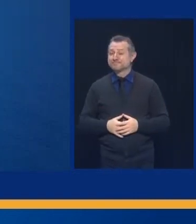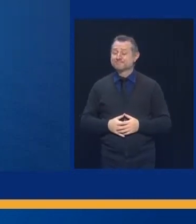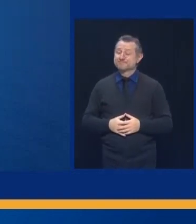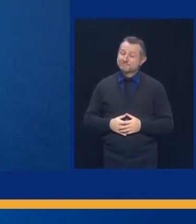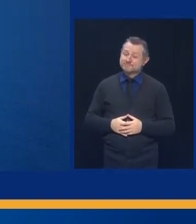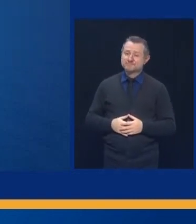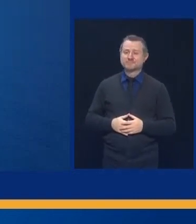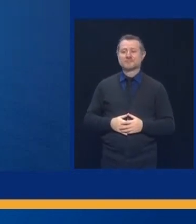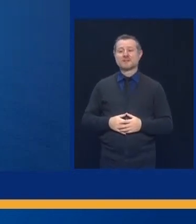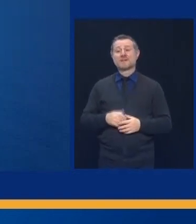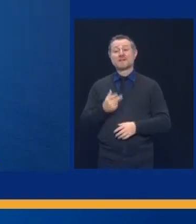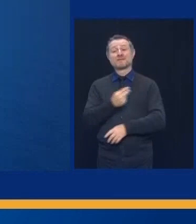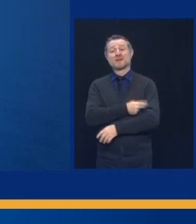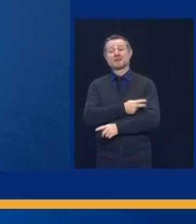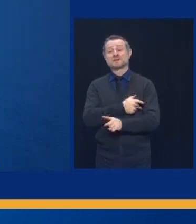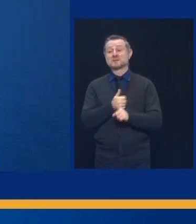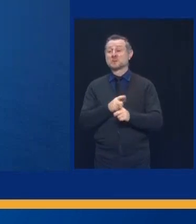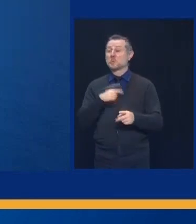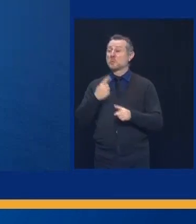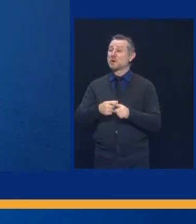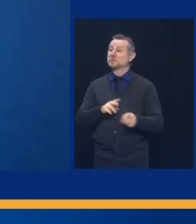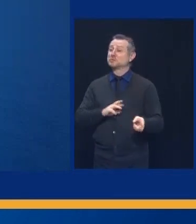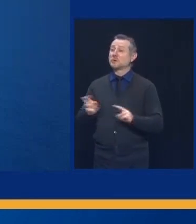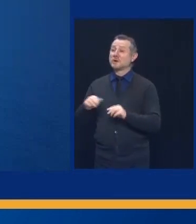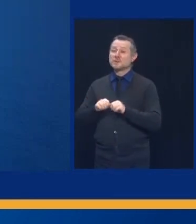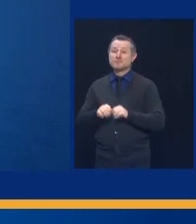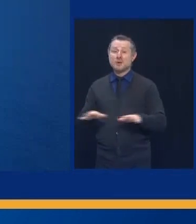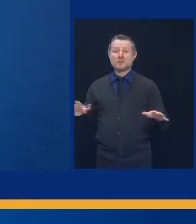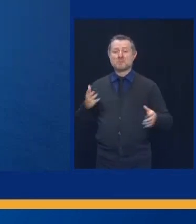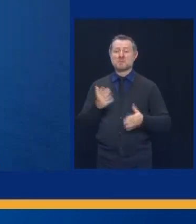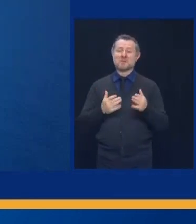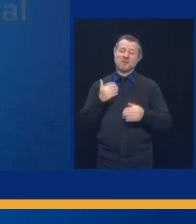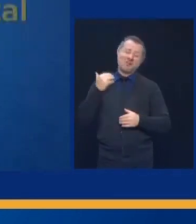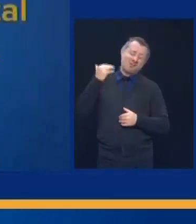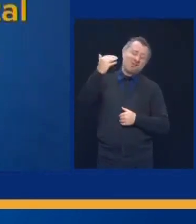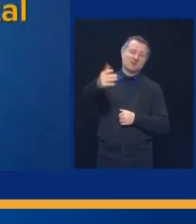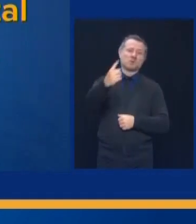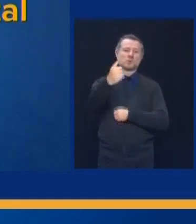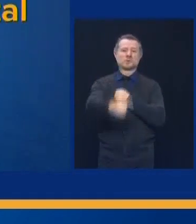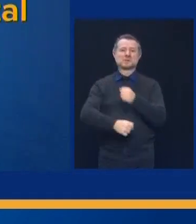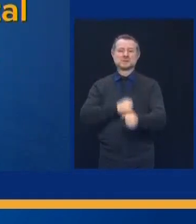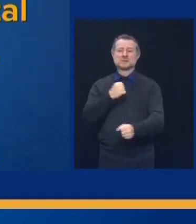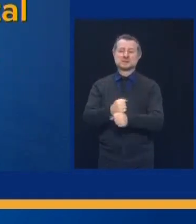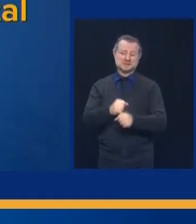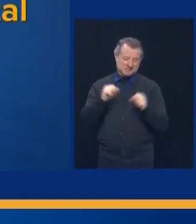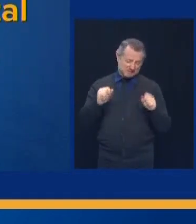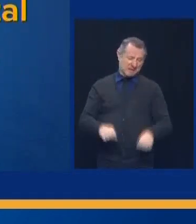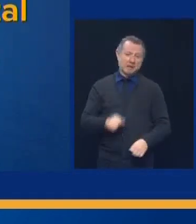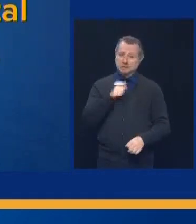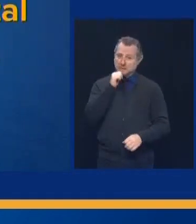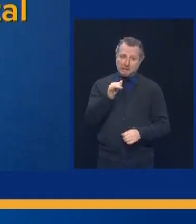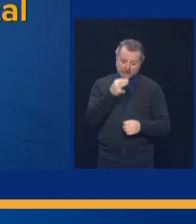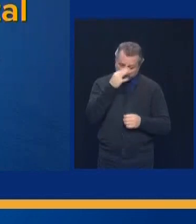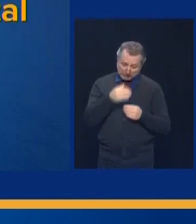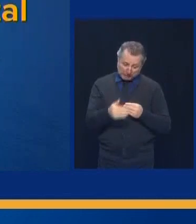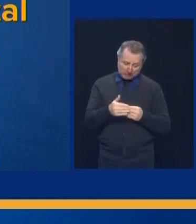TOO MANY PEOPLE ARE GOING TO DIli2úñ BY THE TIME YOU OPERATIONALIZE THE VACCINE.